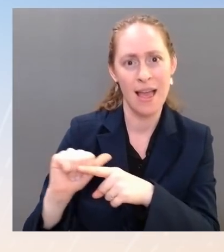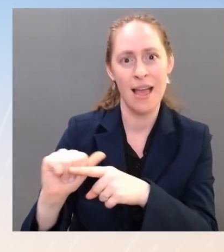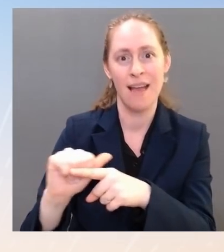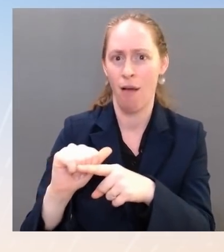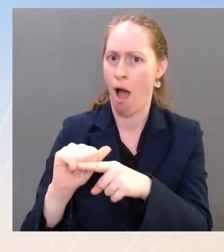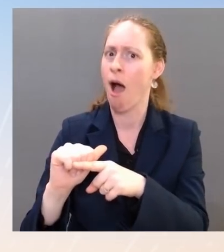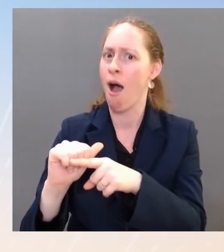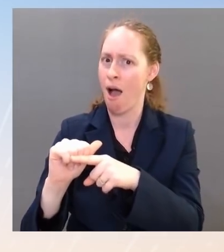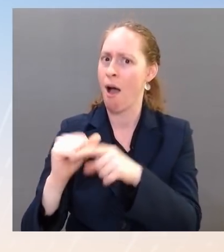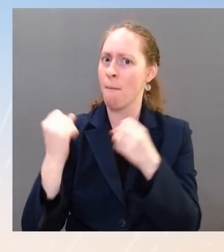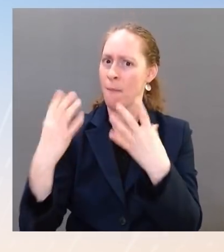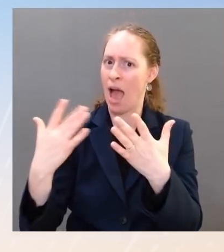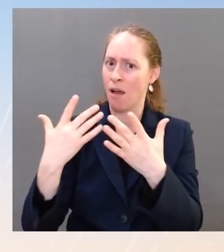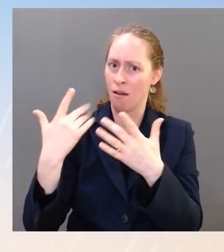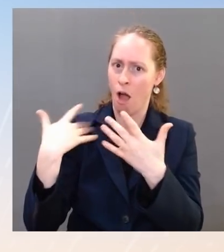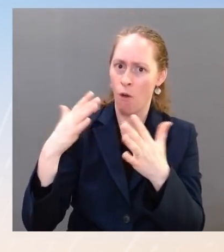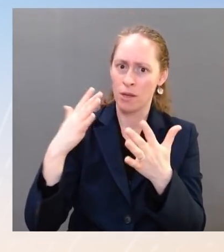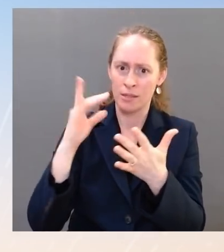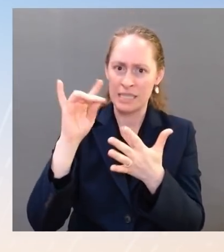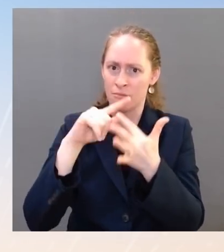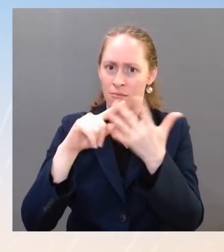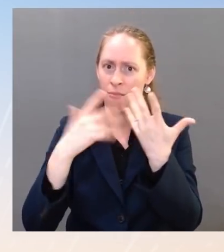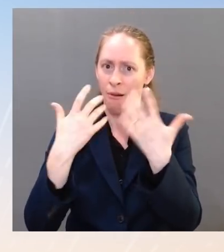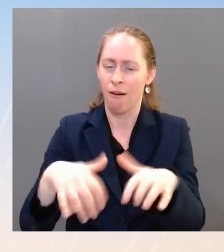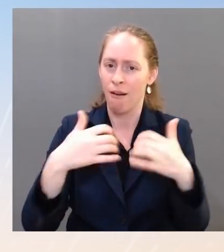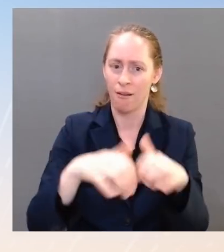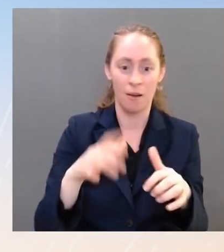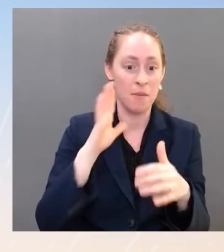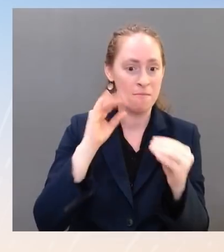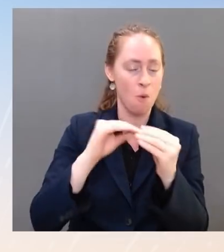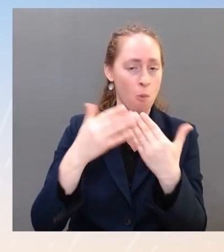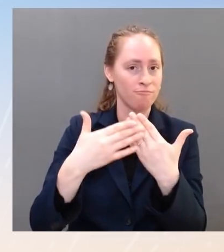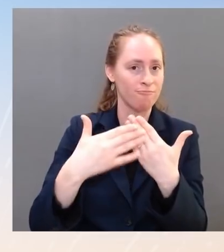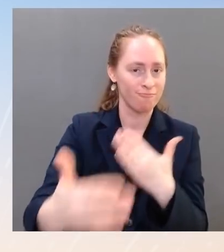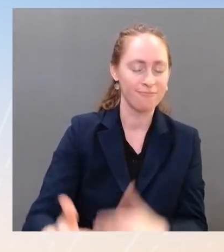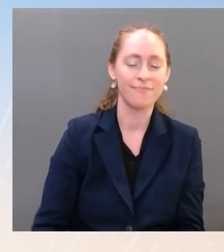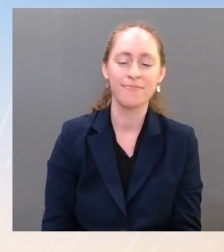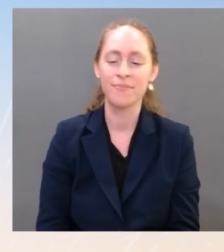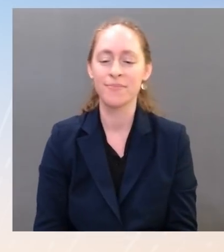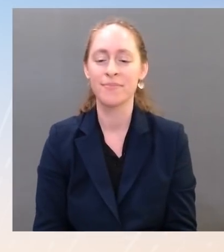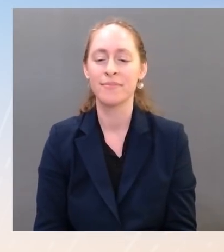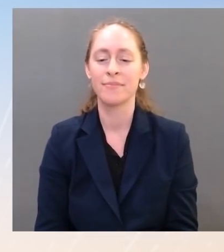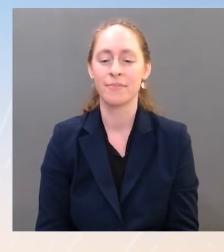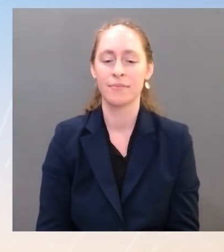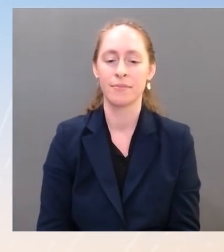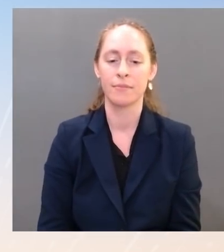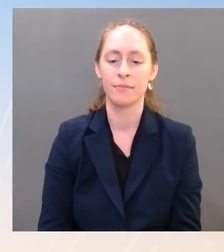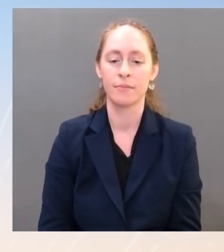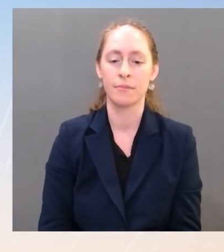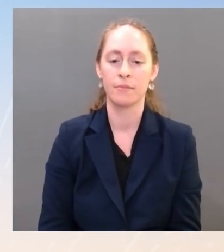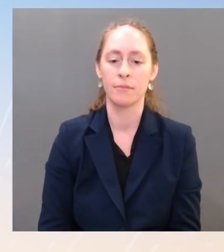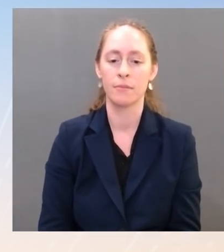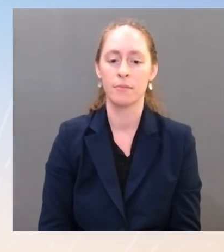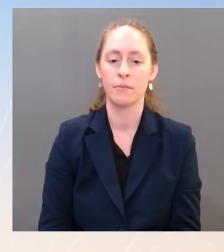on a weekly basis from the Department of Labor. Mr. Landrieu: 4300 grants have gone out to 3200 counties in all 50 states. Mr. Deese: And let me just underscore that